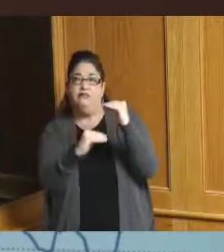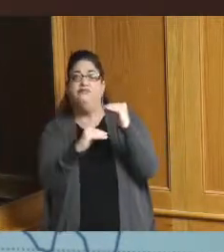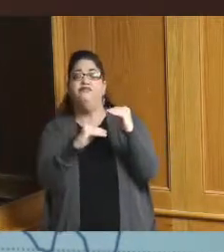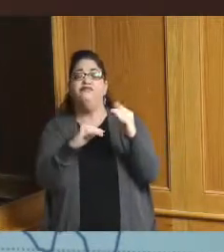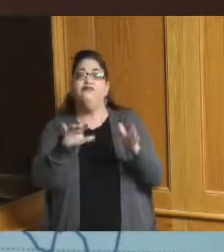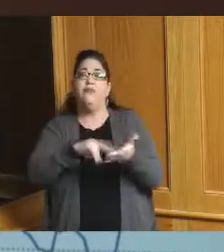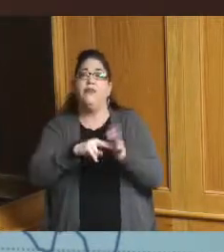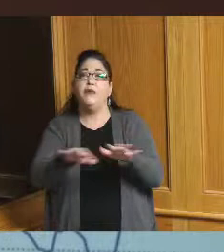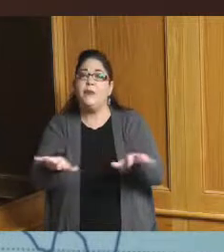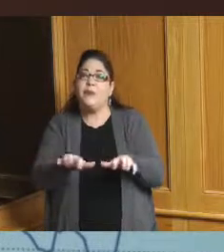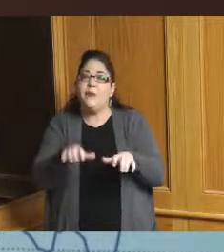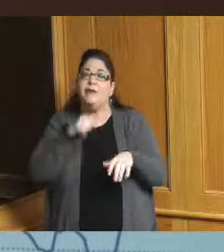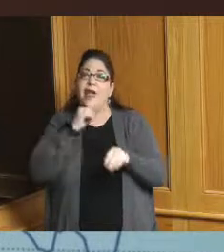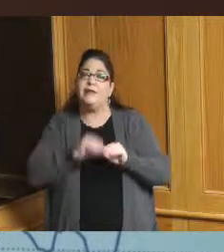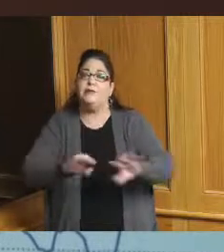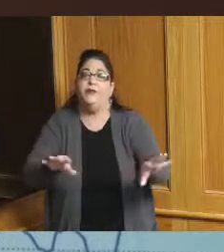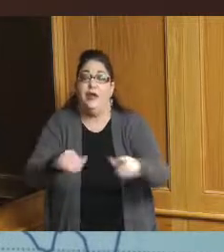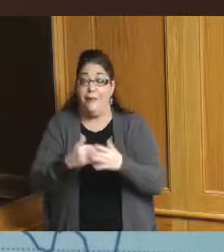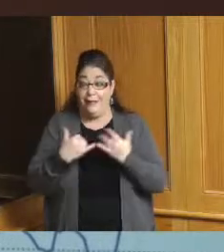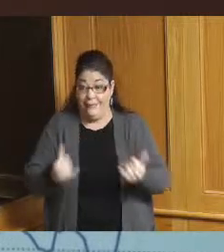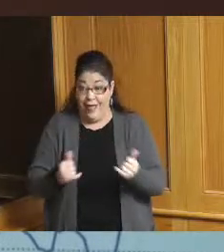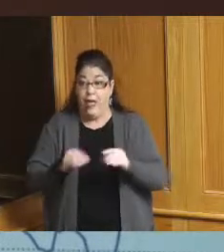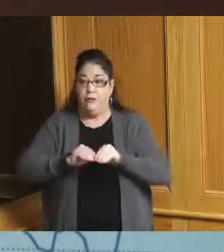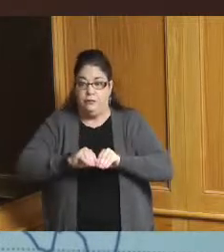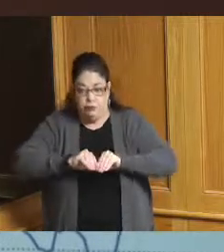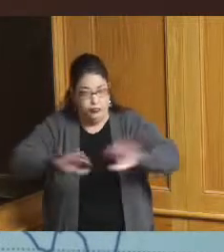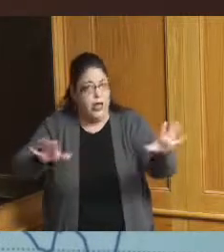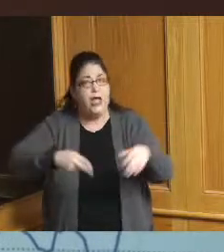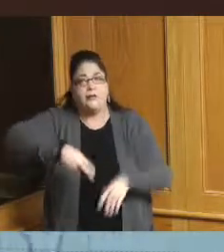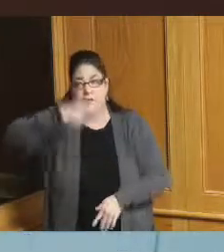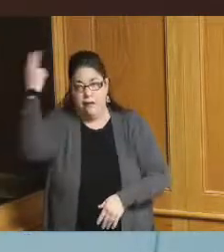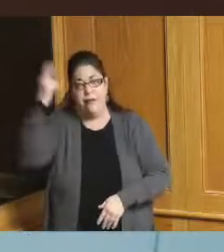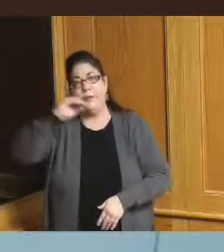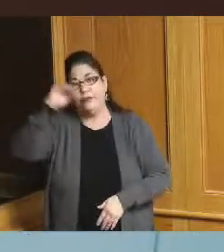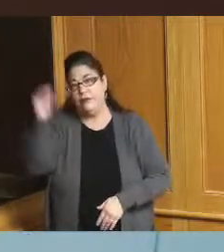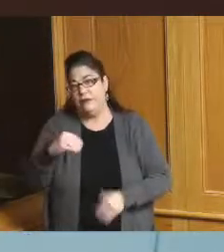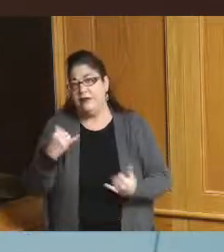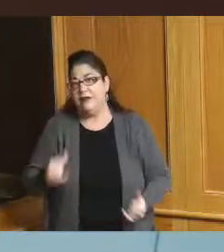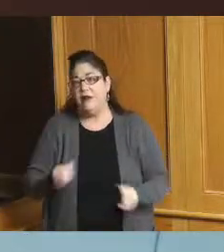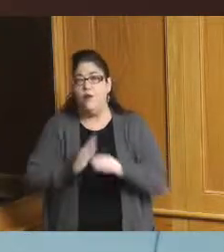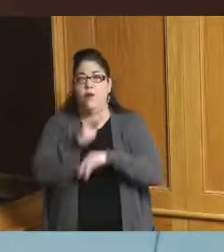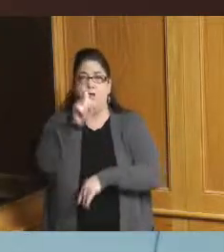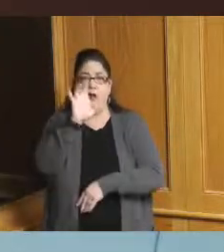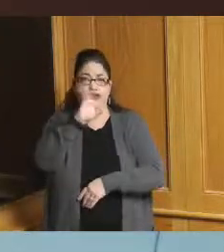community the opportunity to get people sick remains significant percent positivity is at